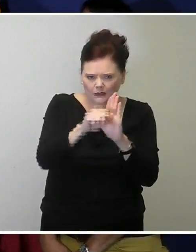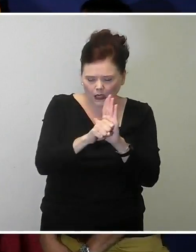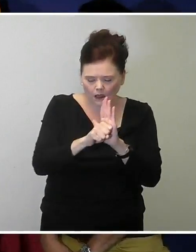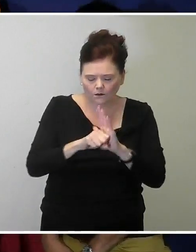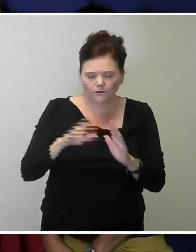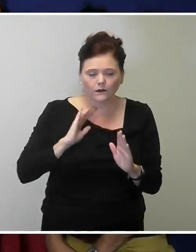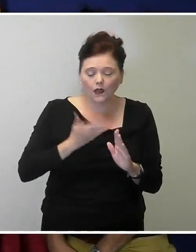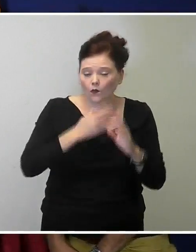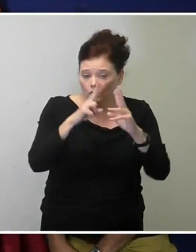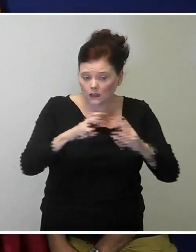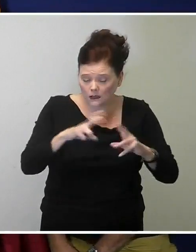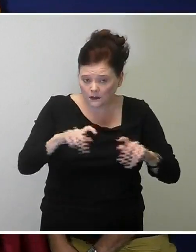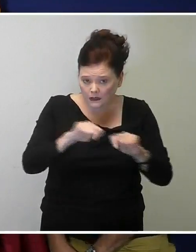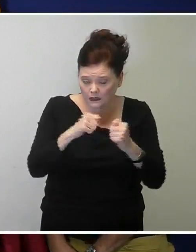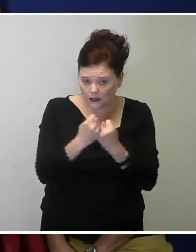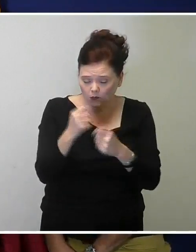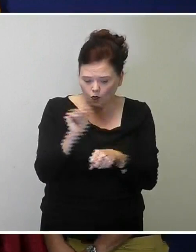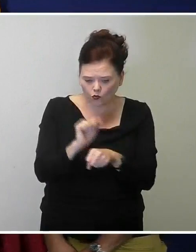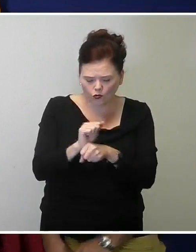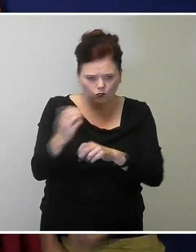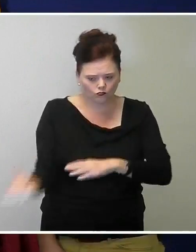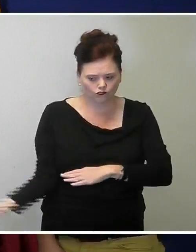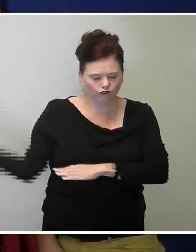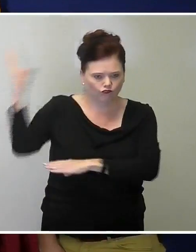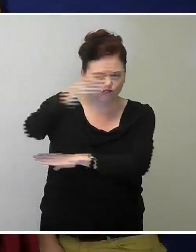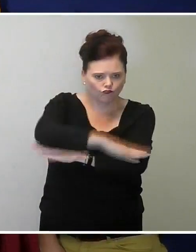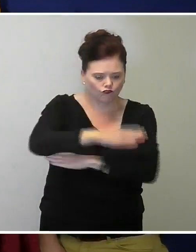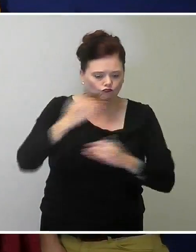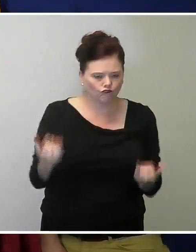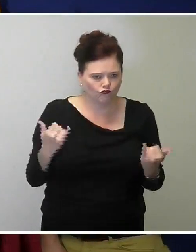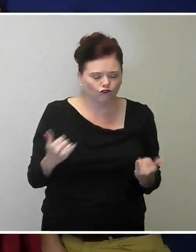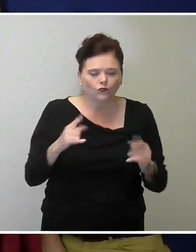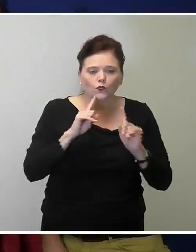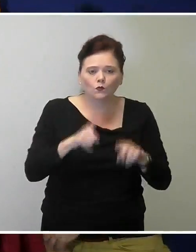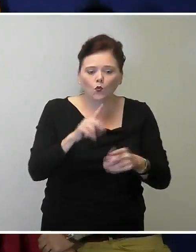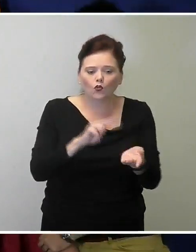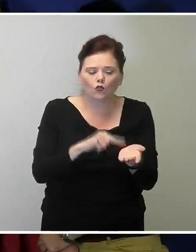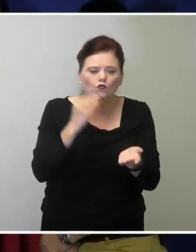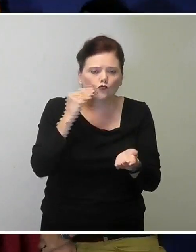MONITORING HOSPITAL AND LONG TERM CARE FACILITY AND RESTAURANTS IN THE STATE.